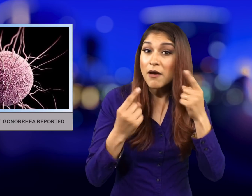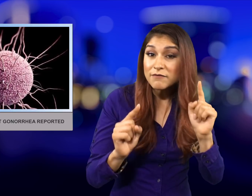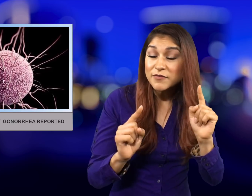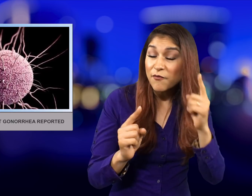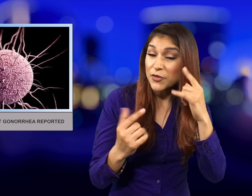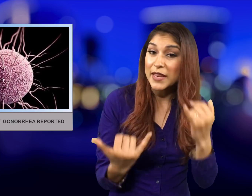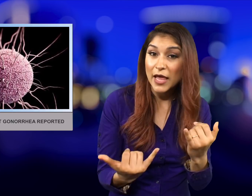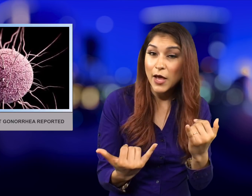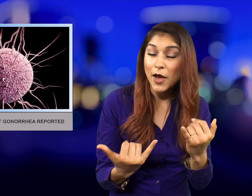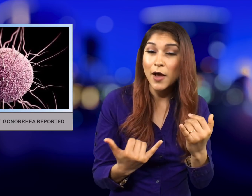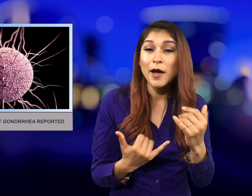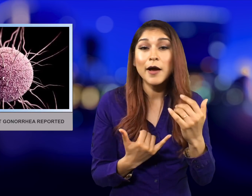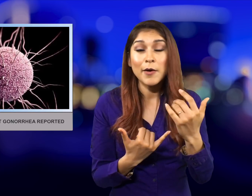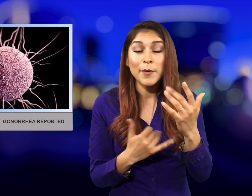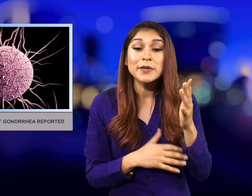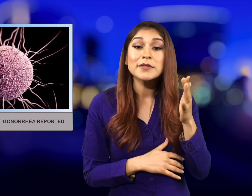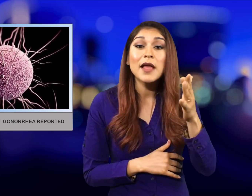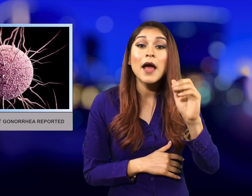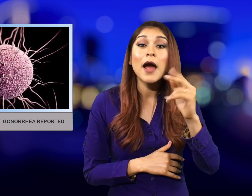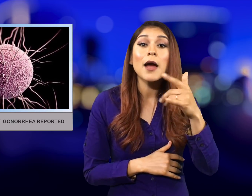It appears to be effective for now.